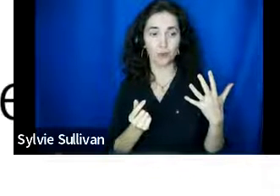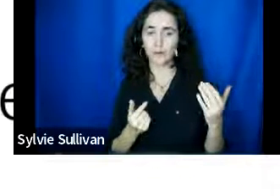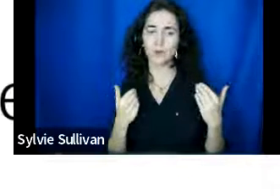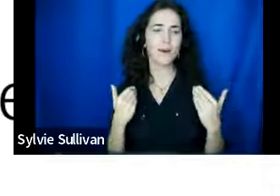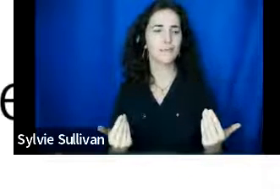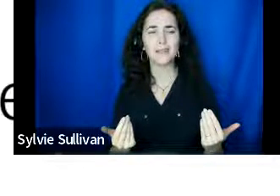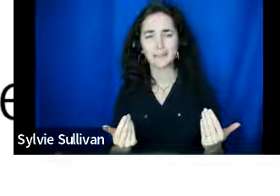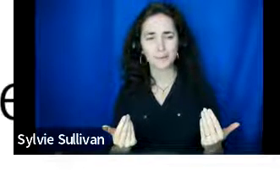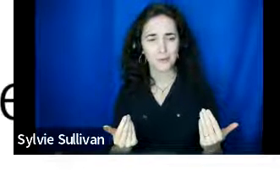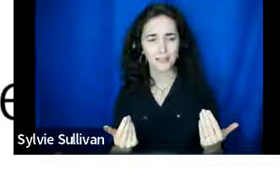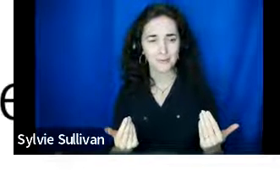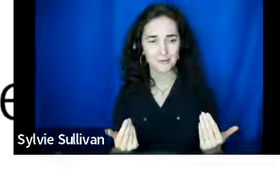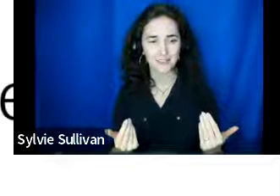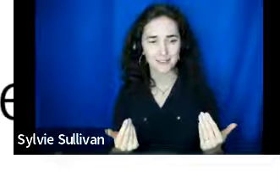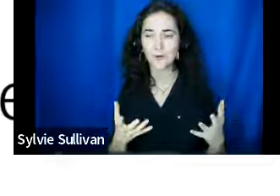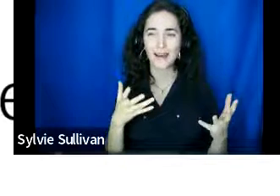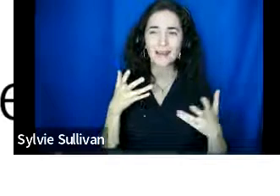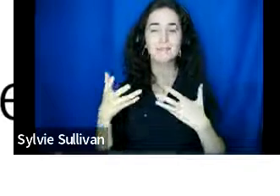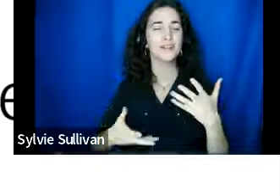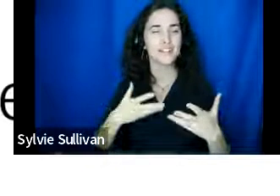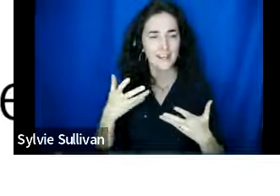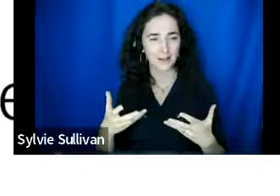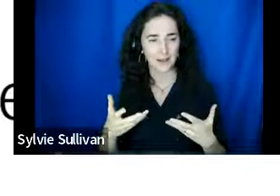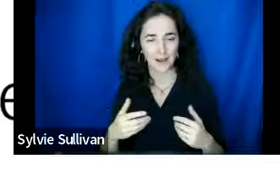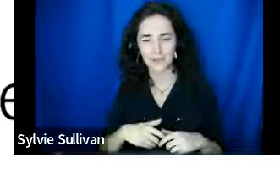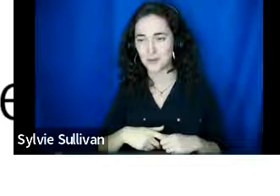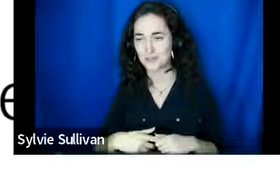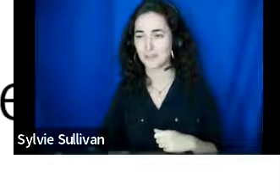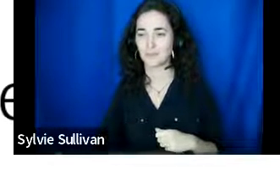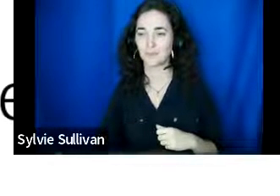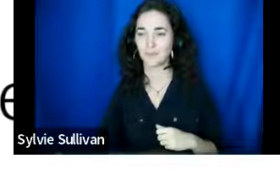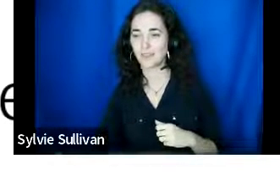go ahead and meet a deaf person and use it. Go ahead and be in a setting where you have to use it.